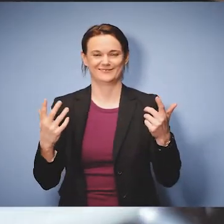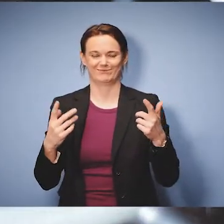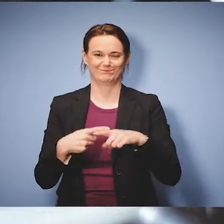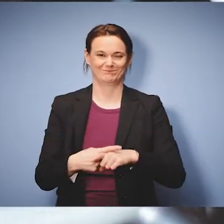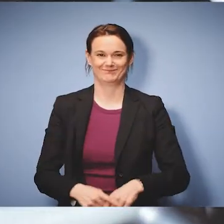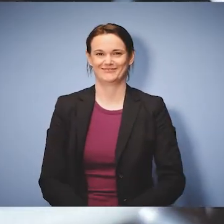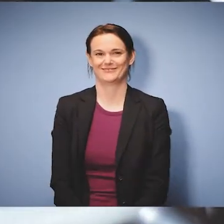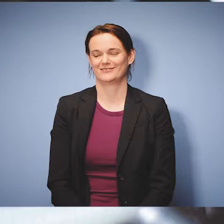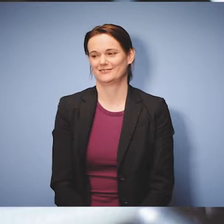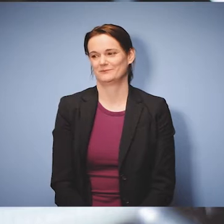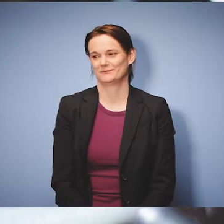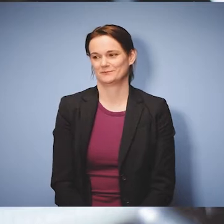Here we go. Got one.